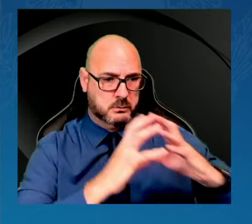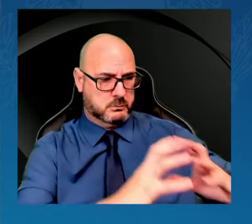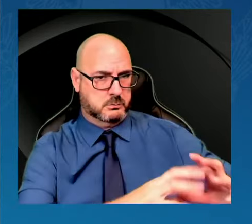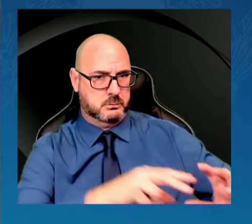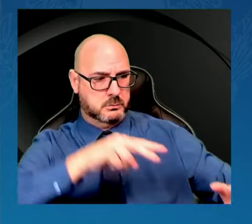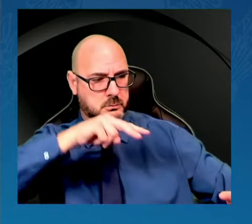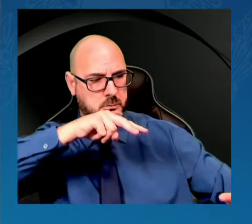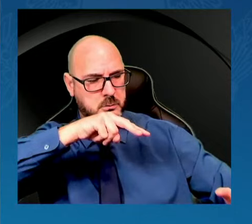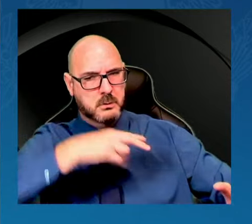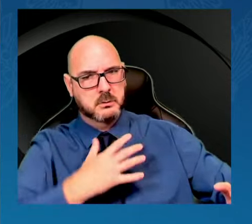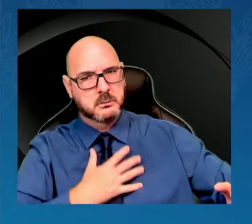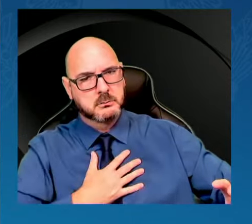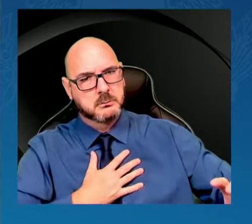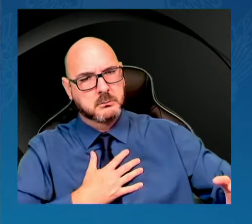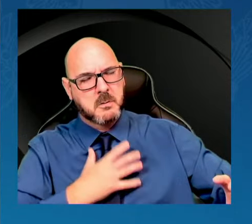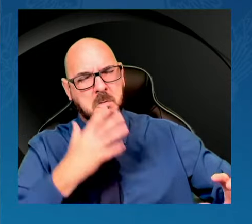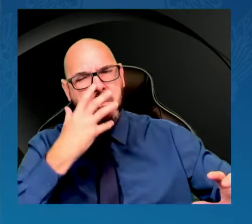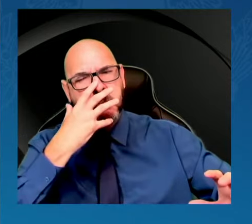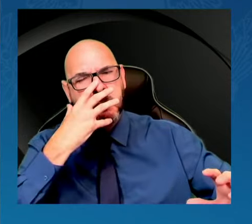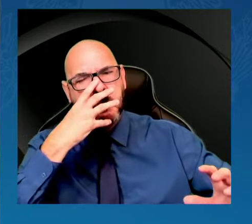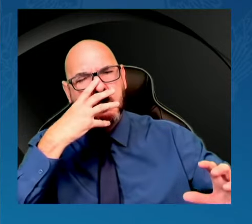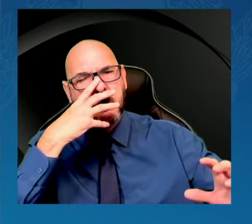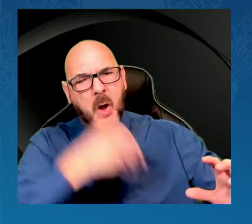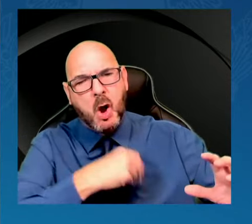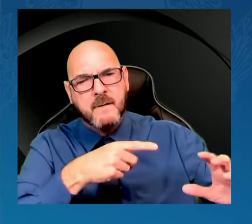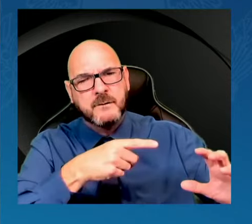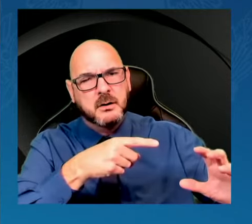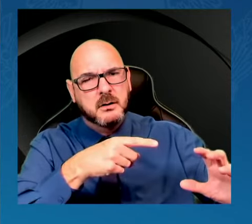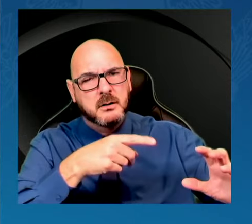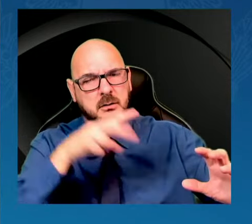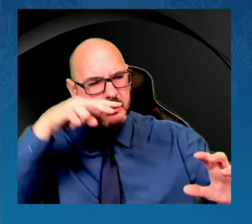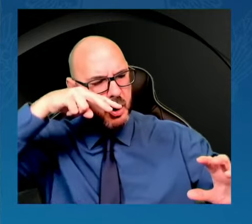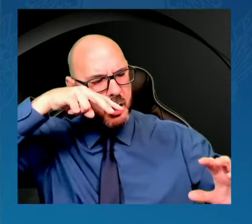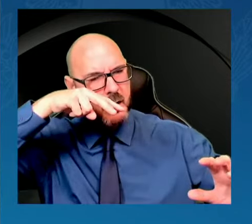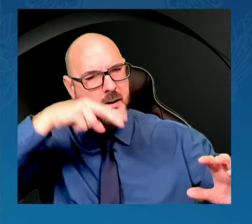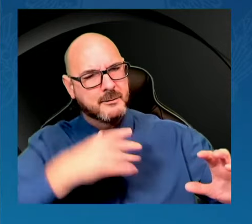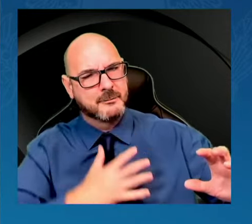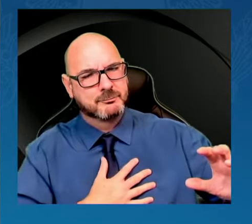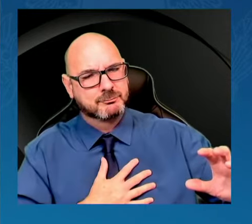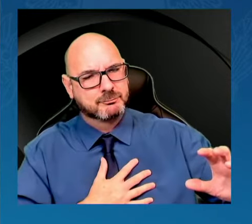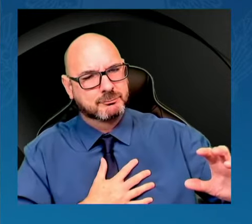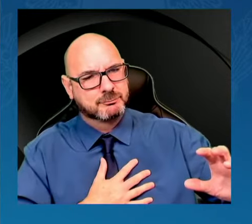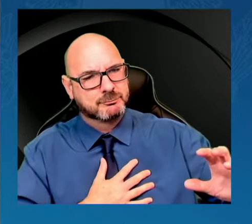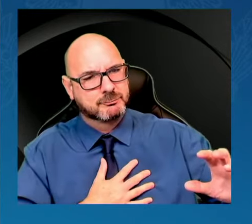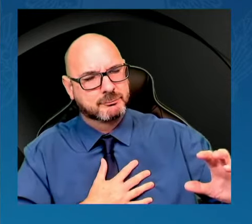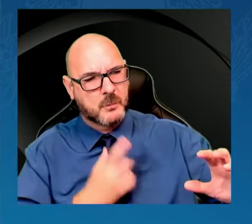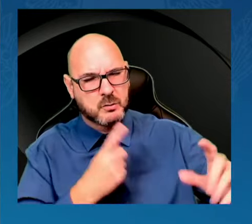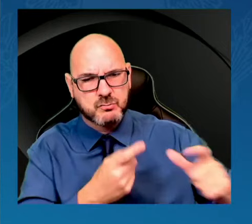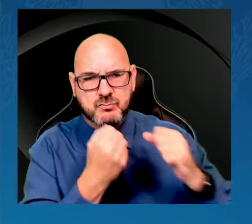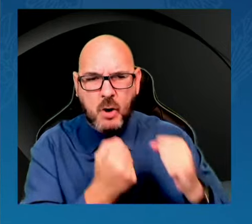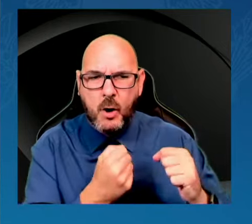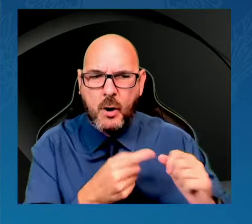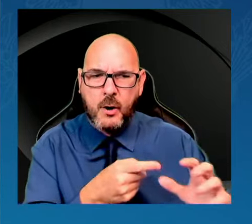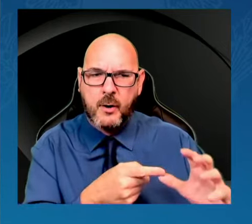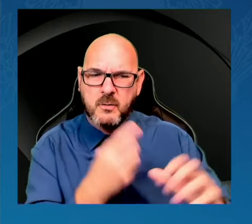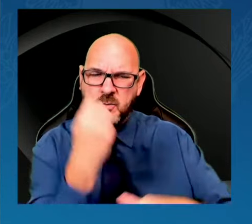and how delicate it is, how fragile in its beauty.